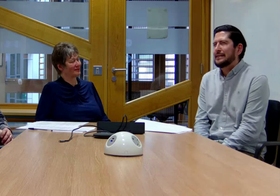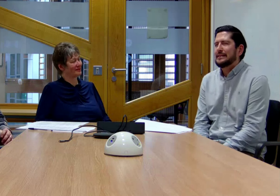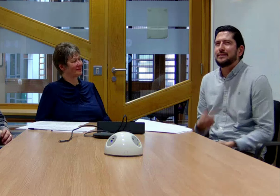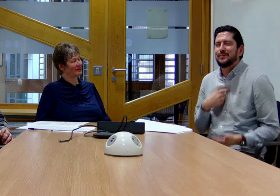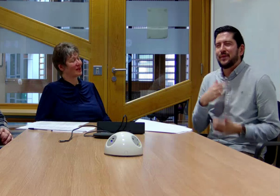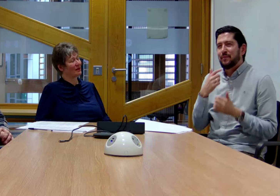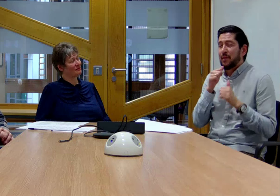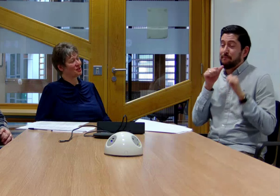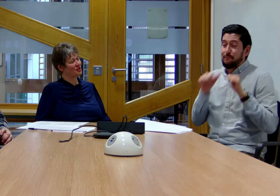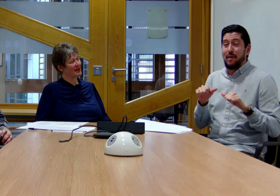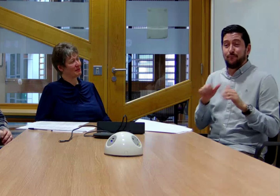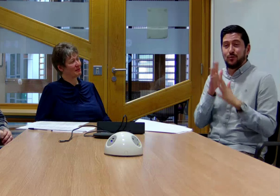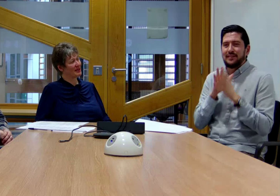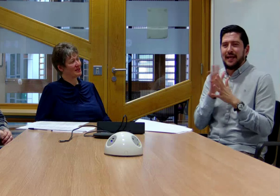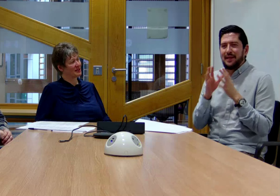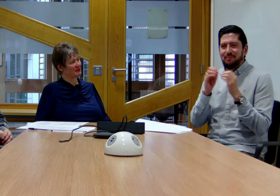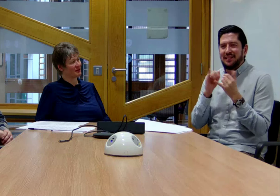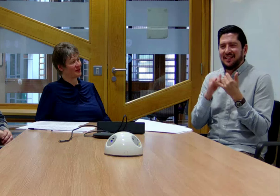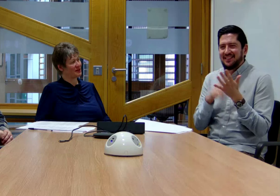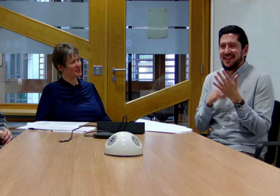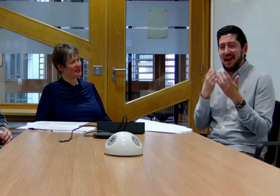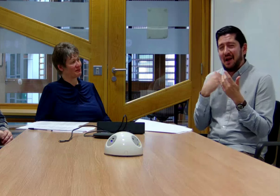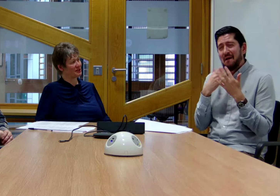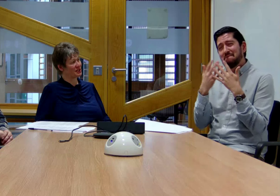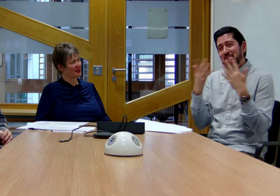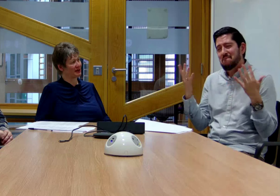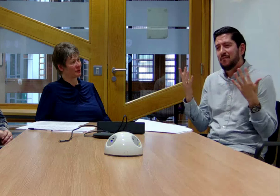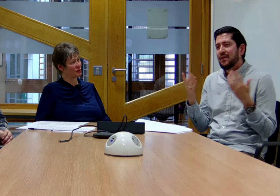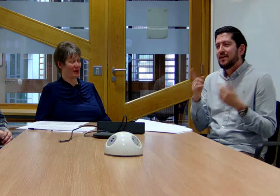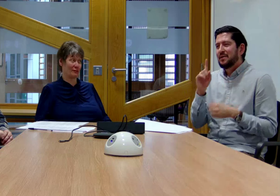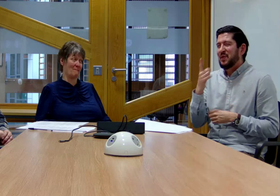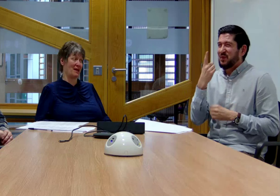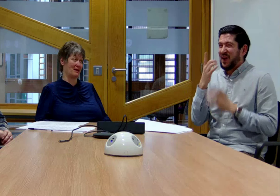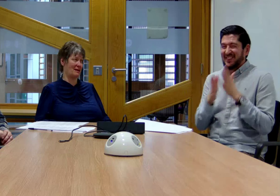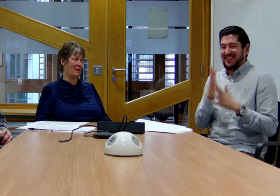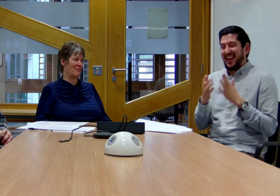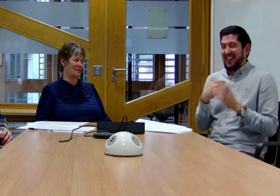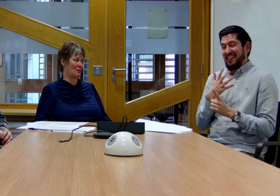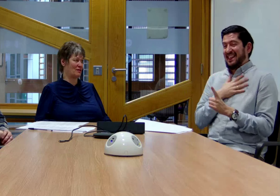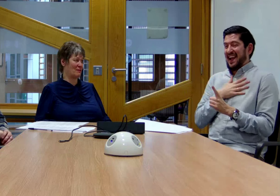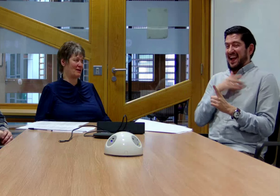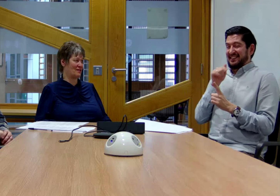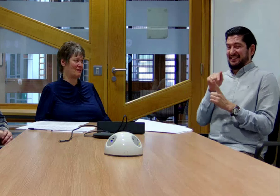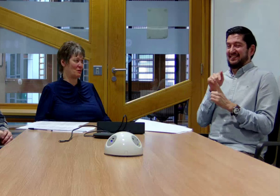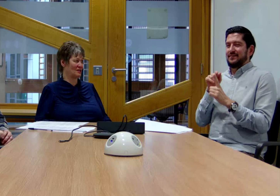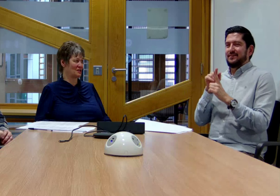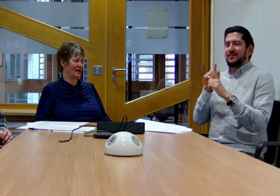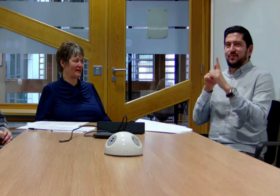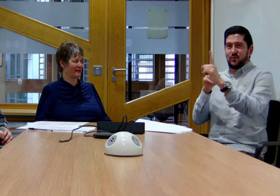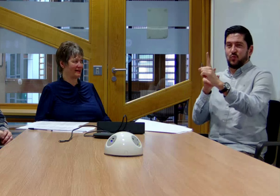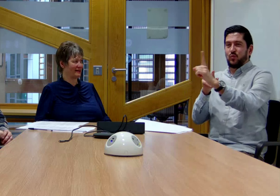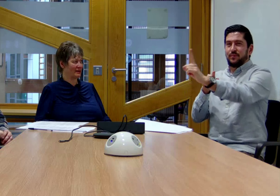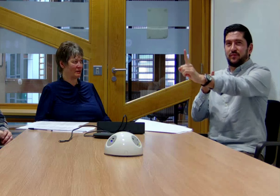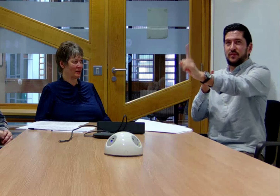Mark: I'm just wracking my brains, I think my favourite sign in sign language - while